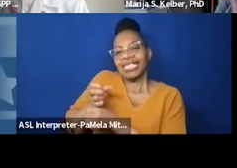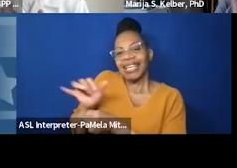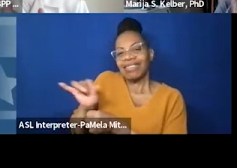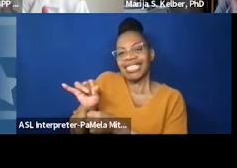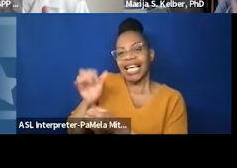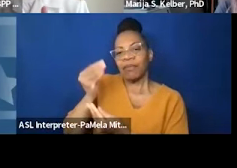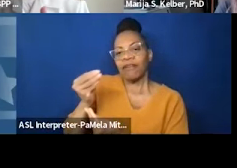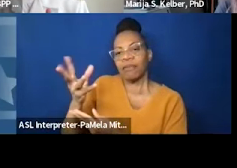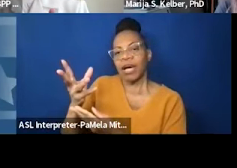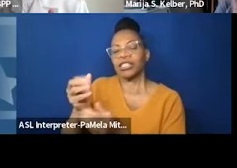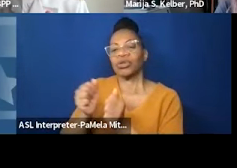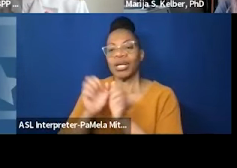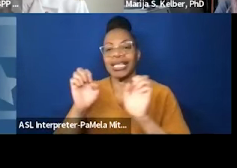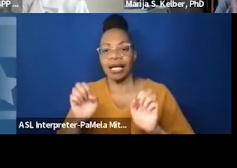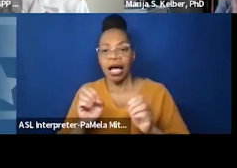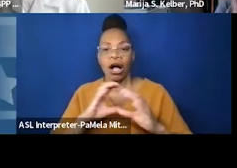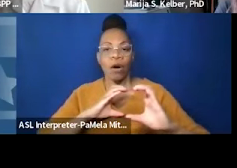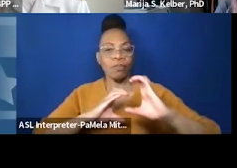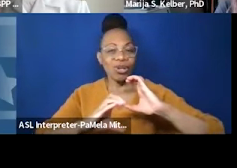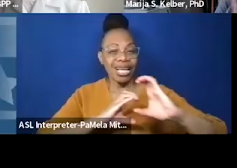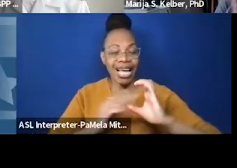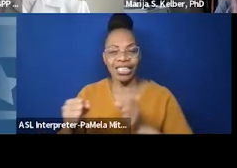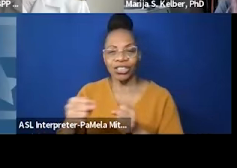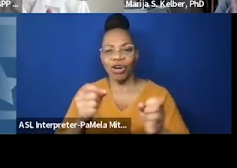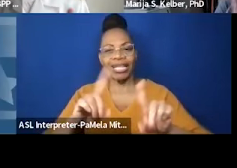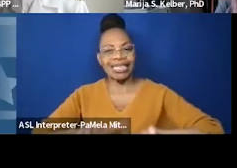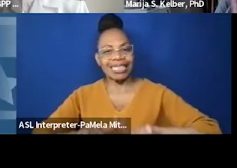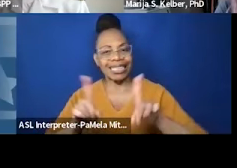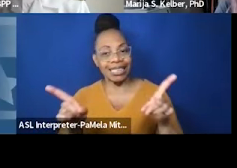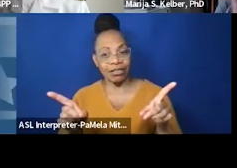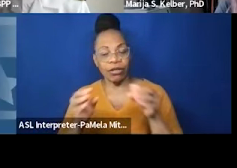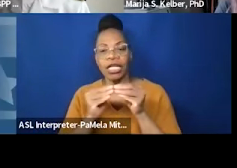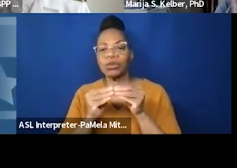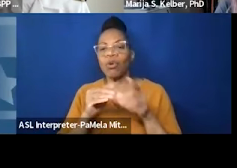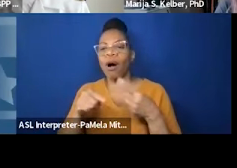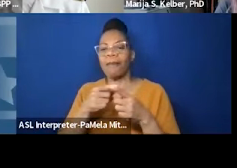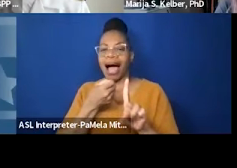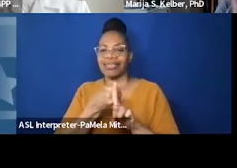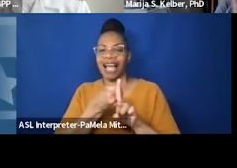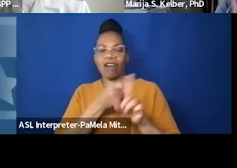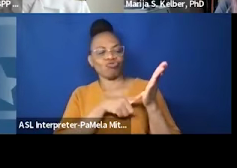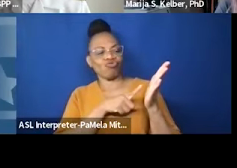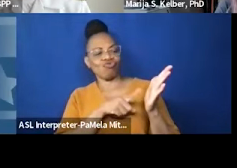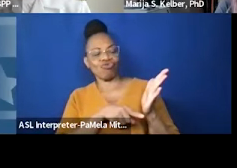but the communication strategy is a bit different here. It's more about a self-check here. So the information on the right,